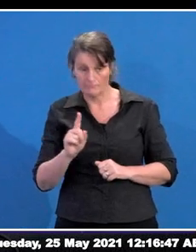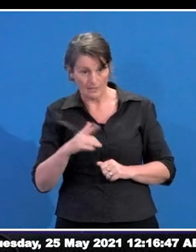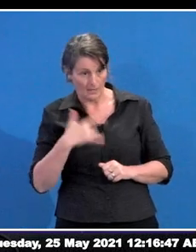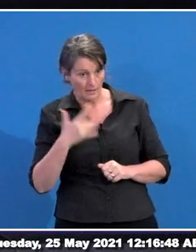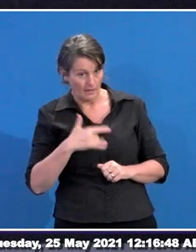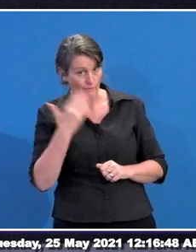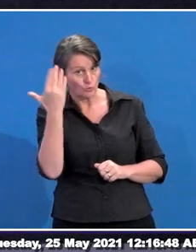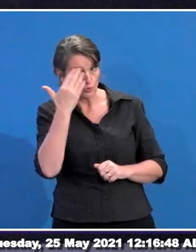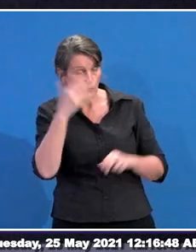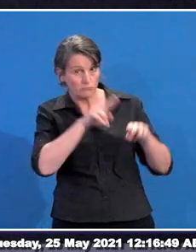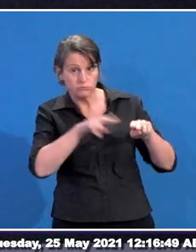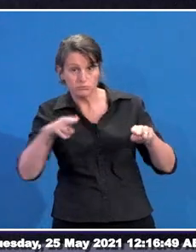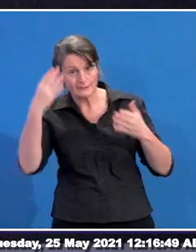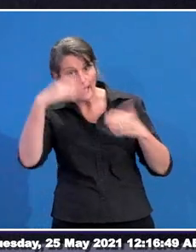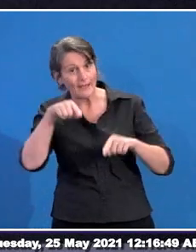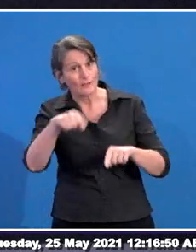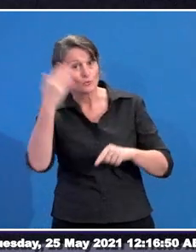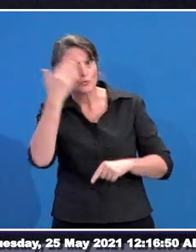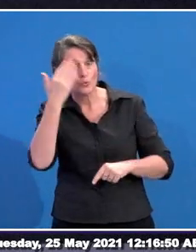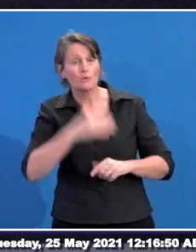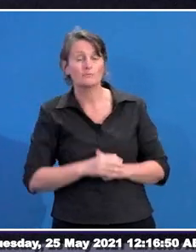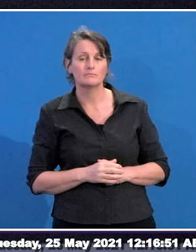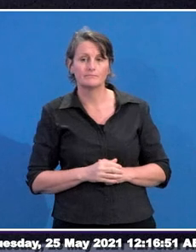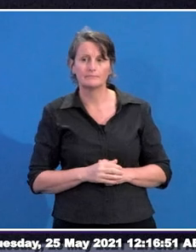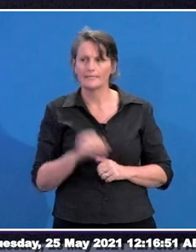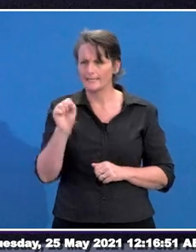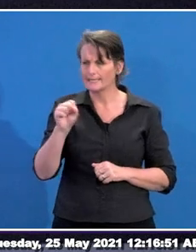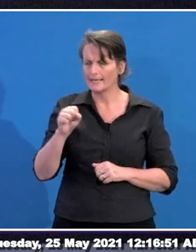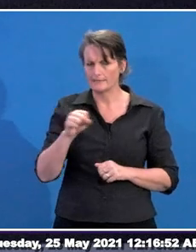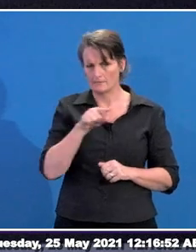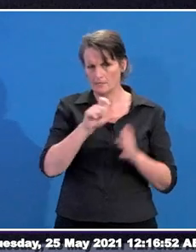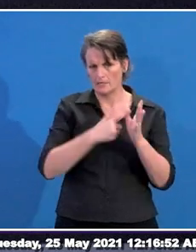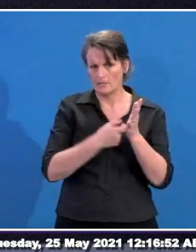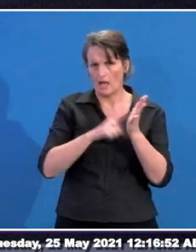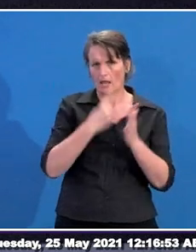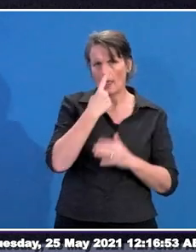He attended there from when he was 11 until he was 15.